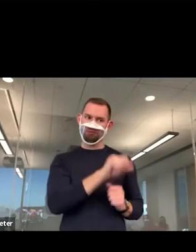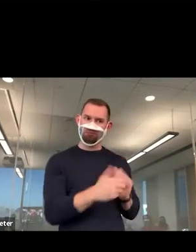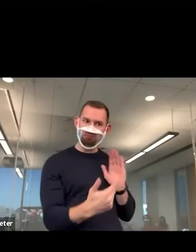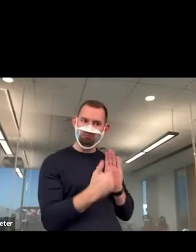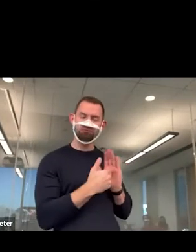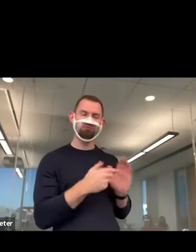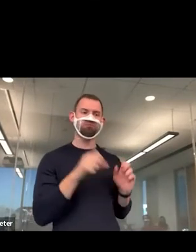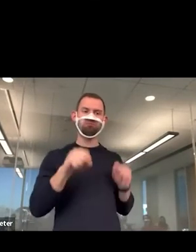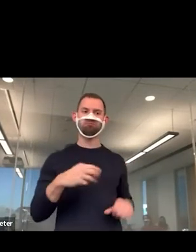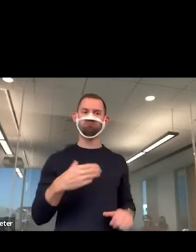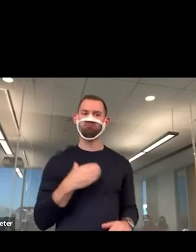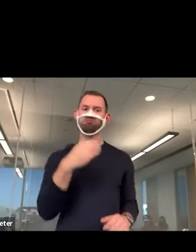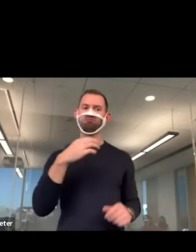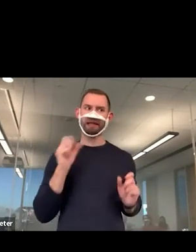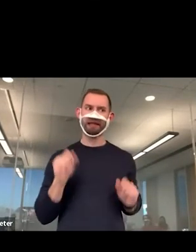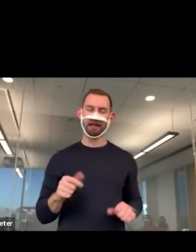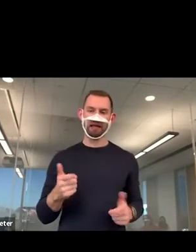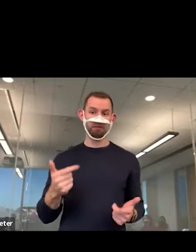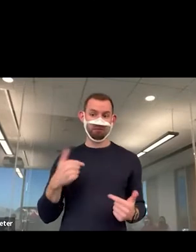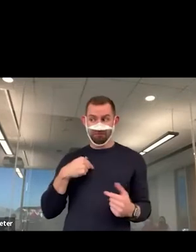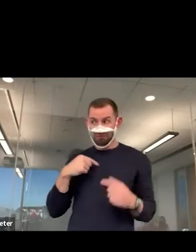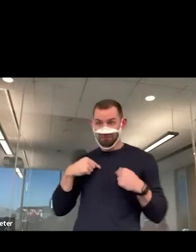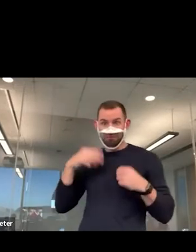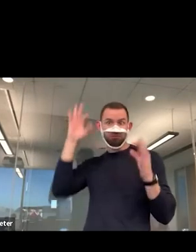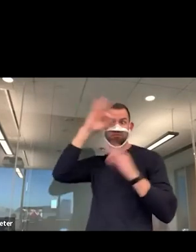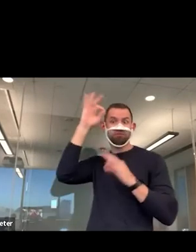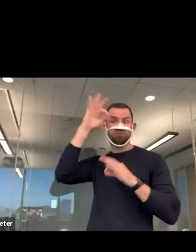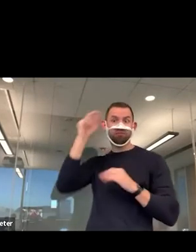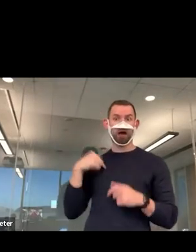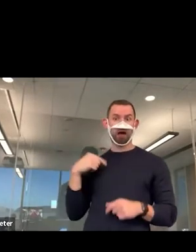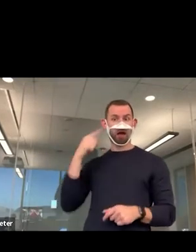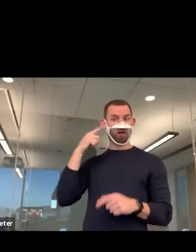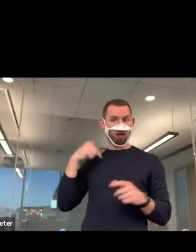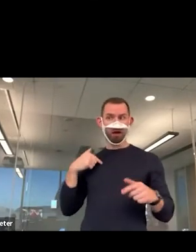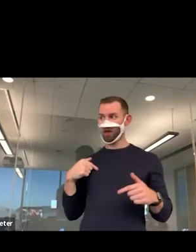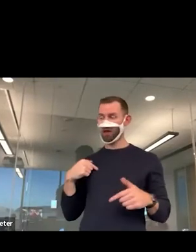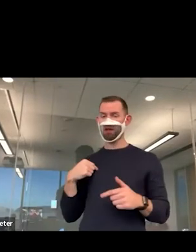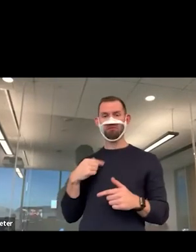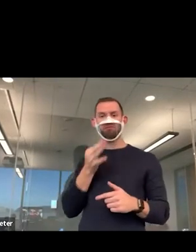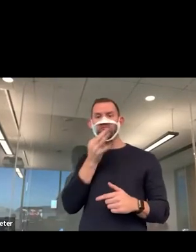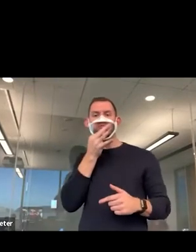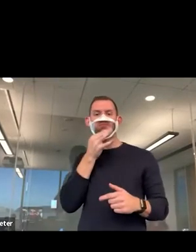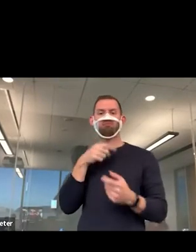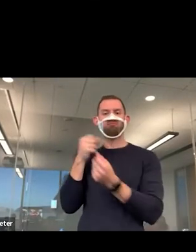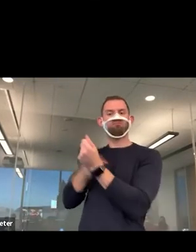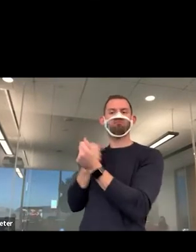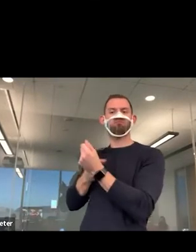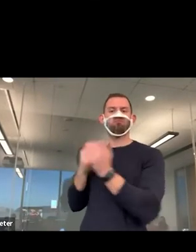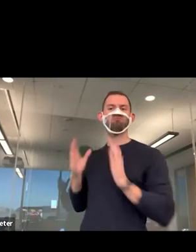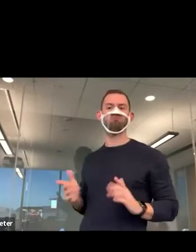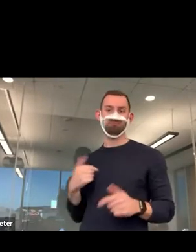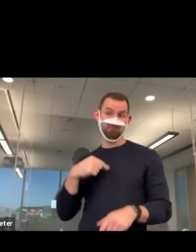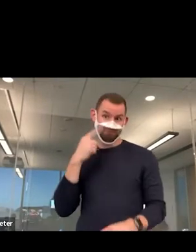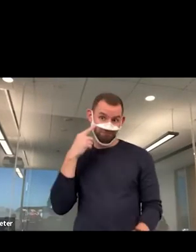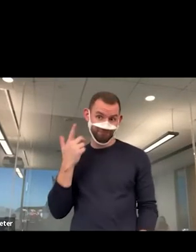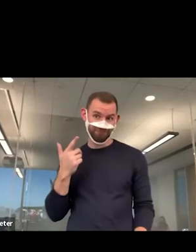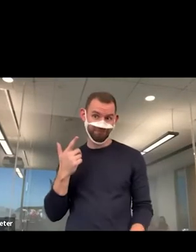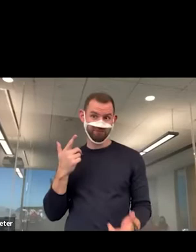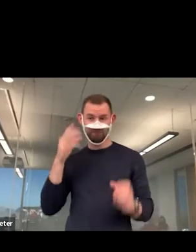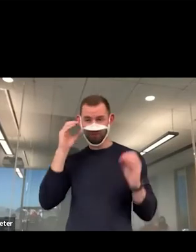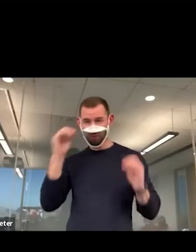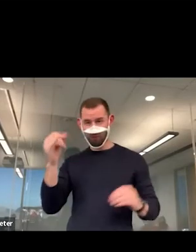didn't know i just really did believe i was this fabulous advocate for myself and so um i was able